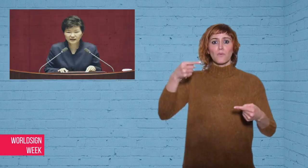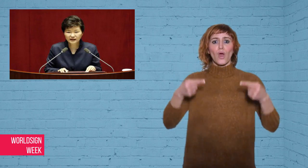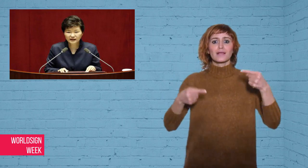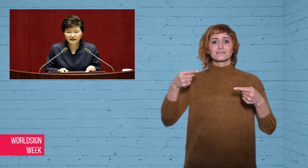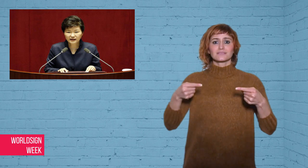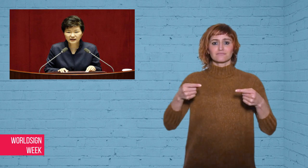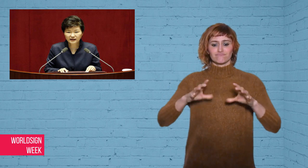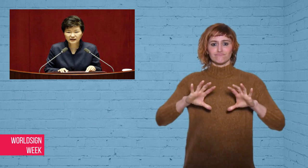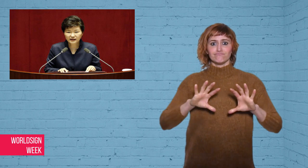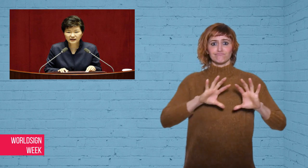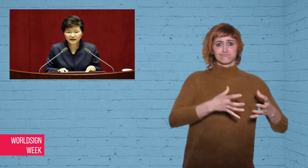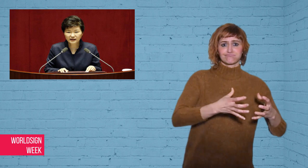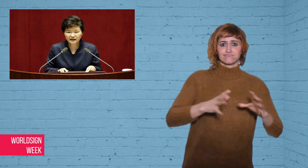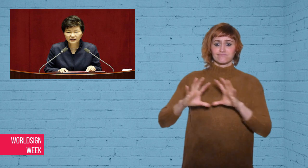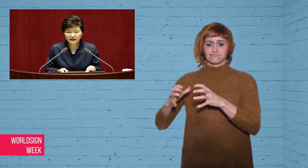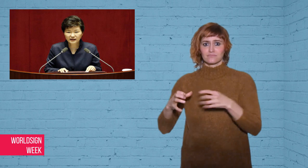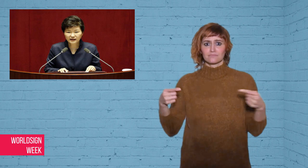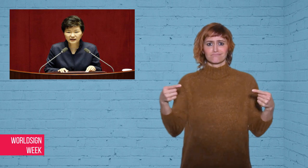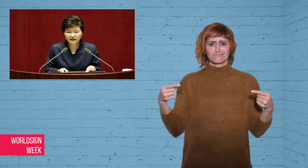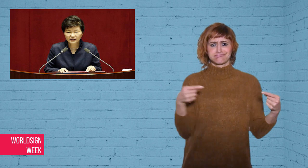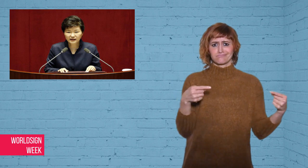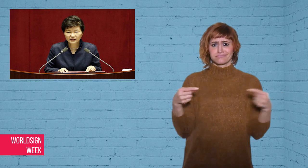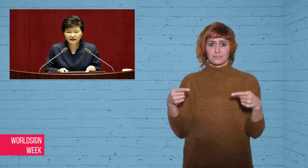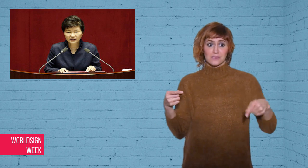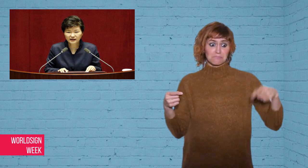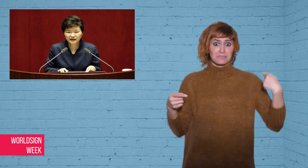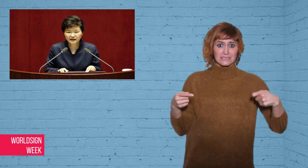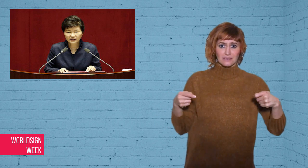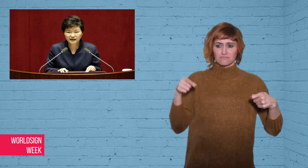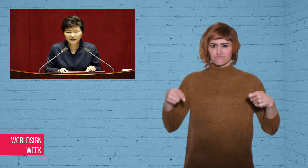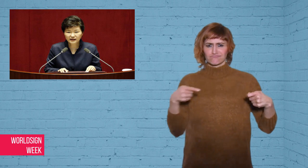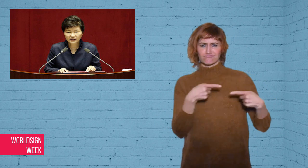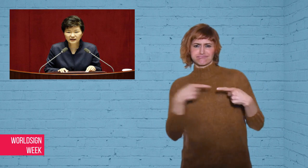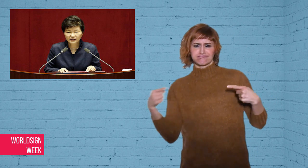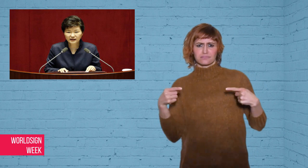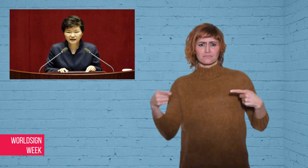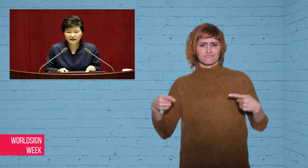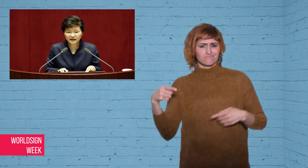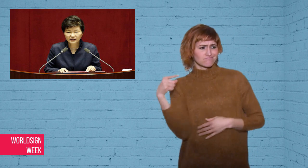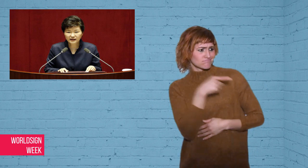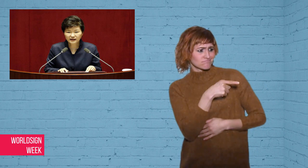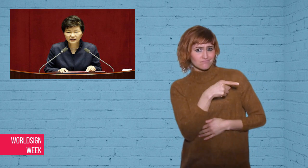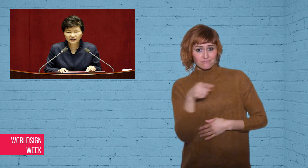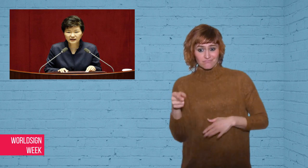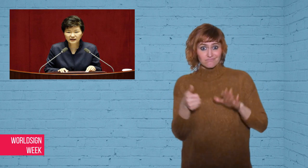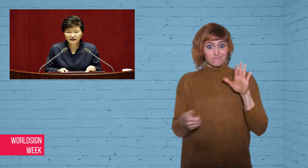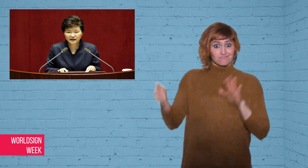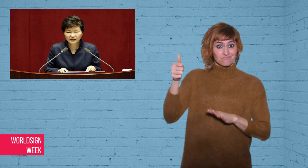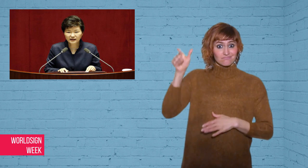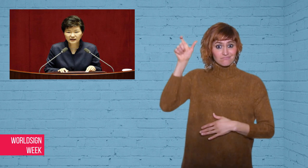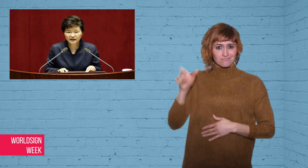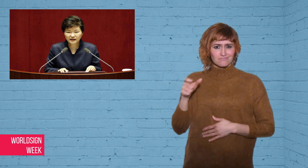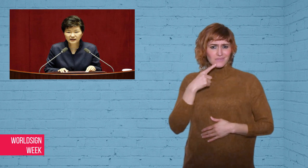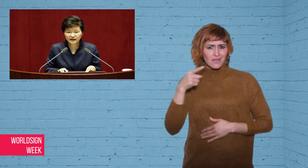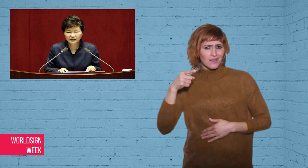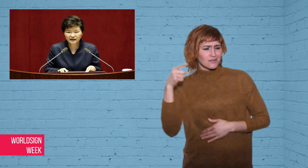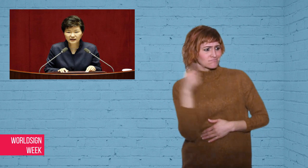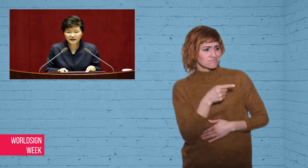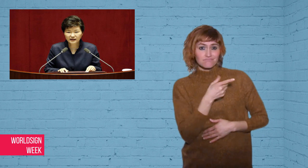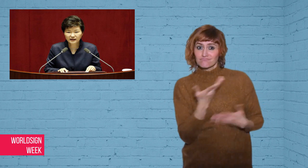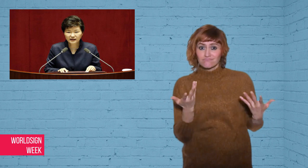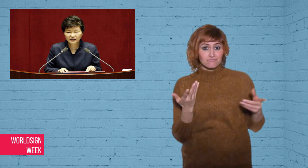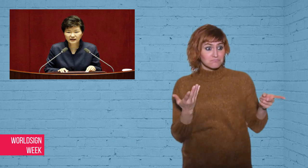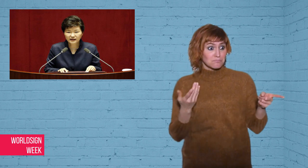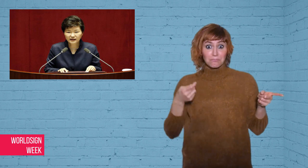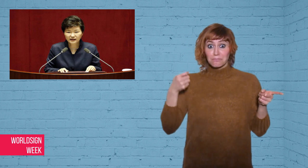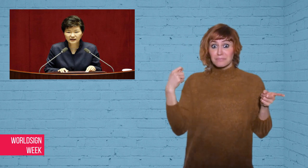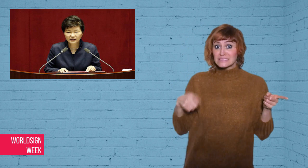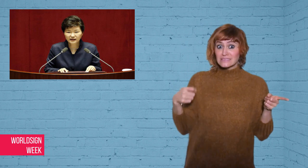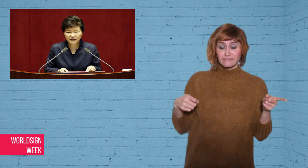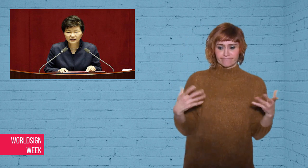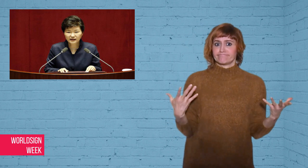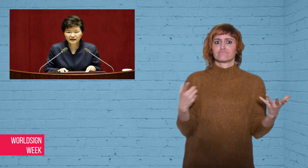The opposition party leader says the president